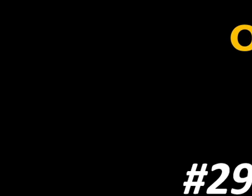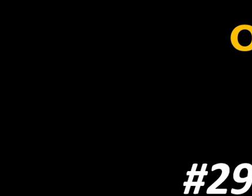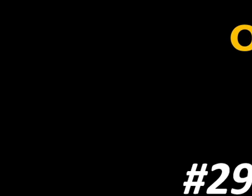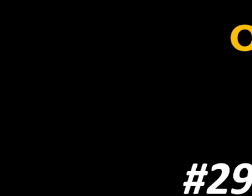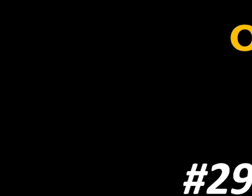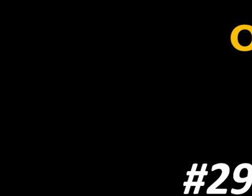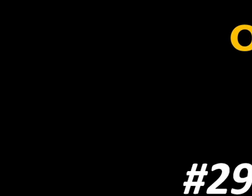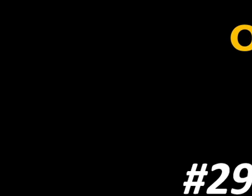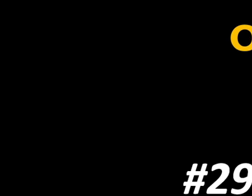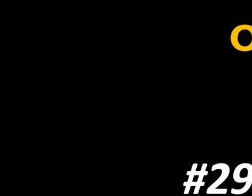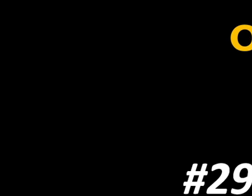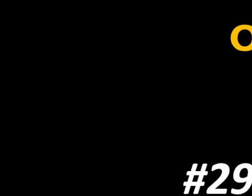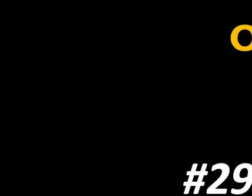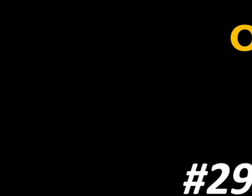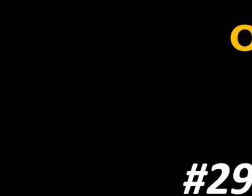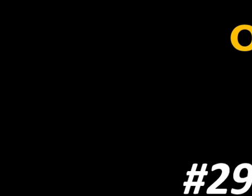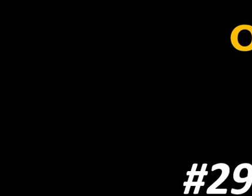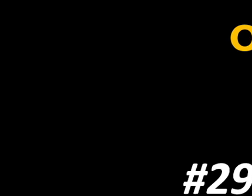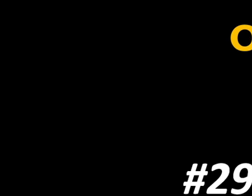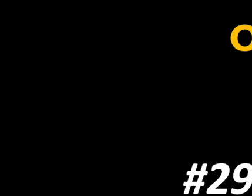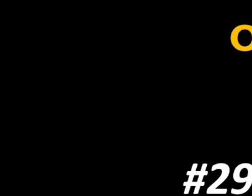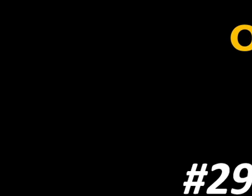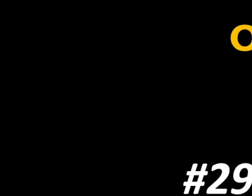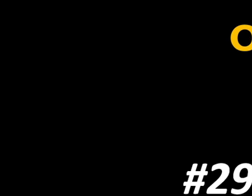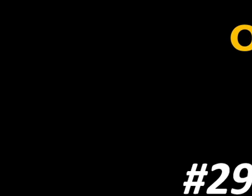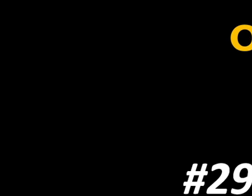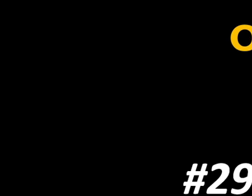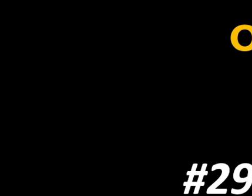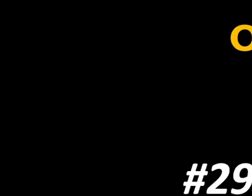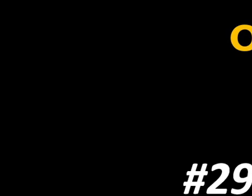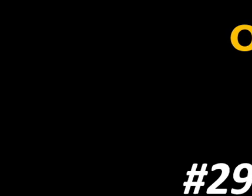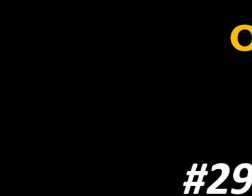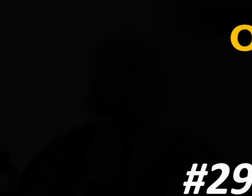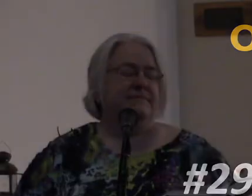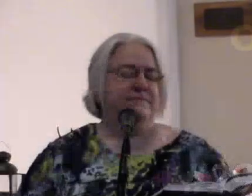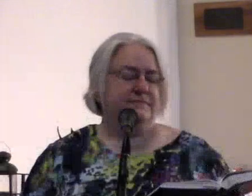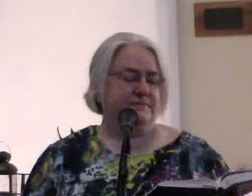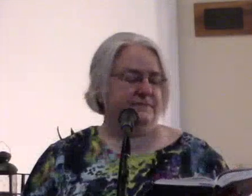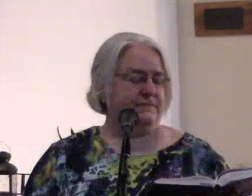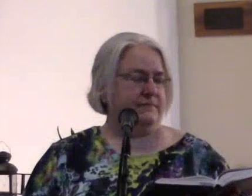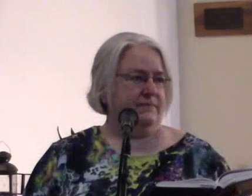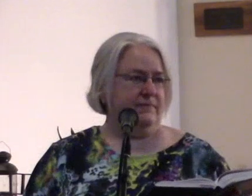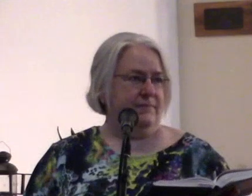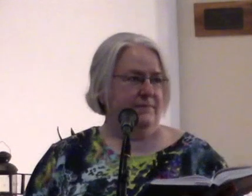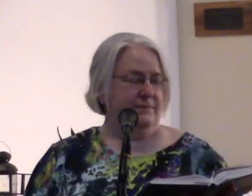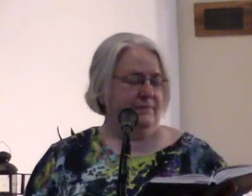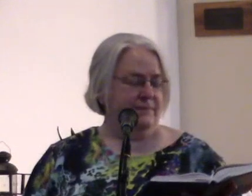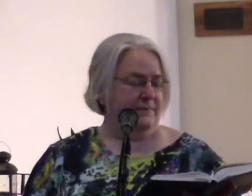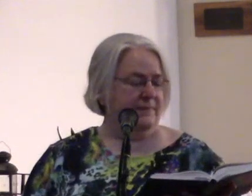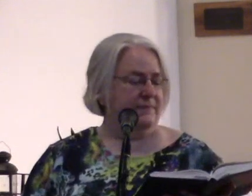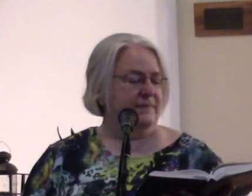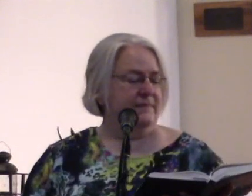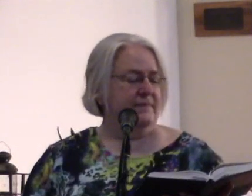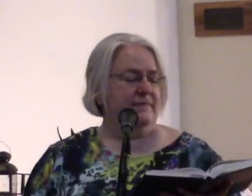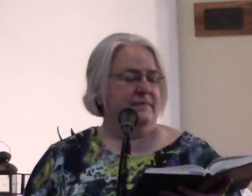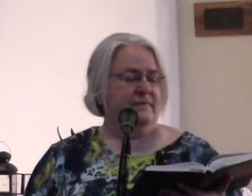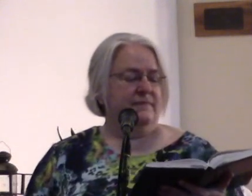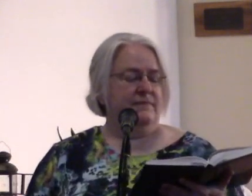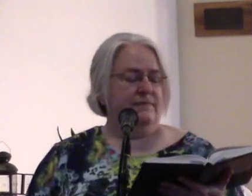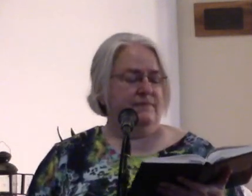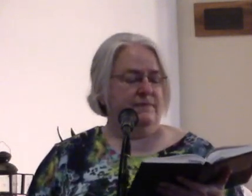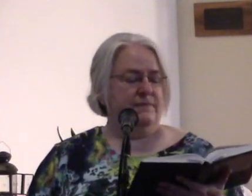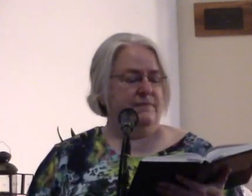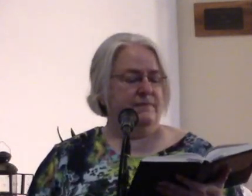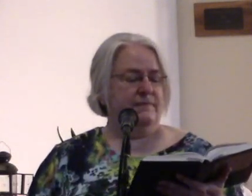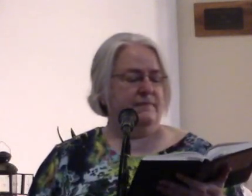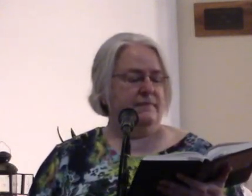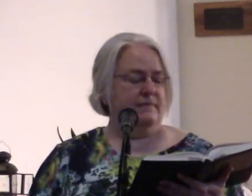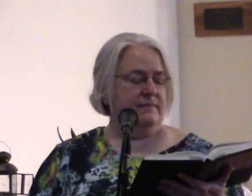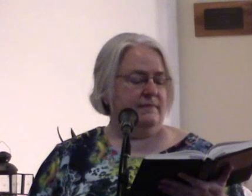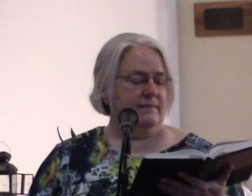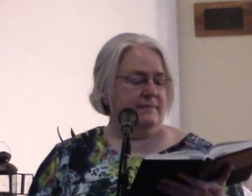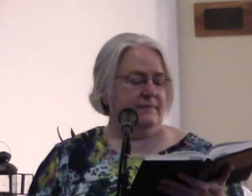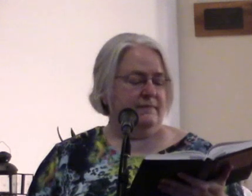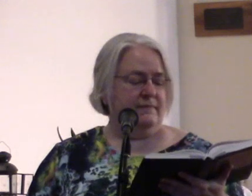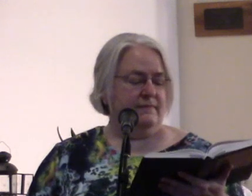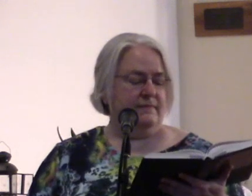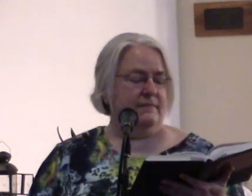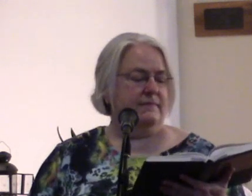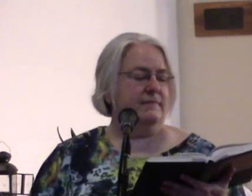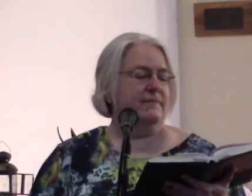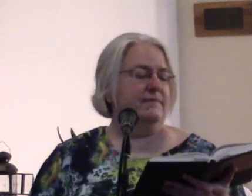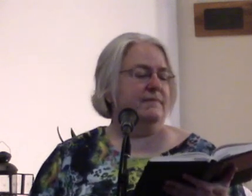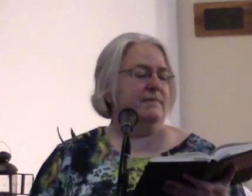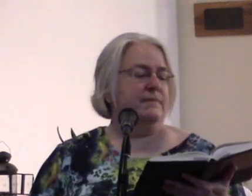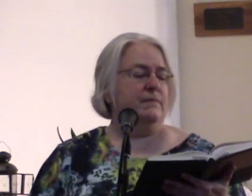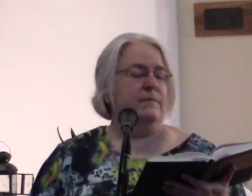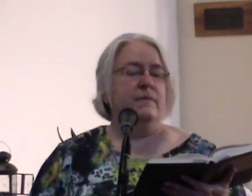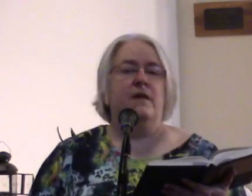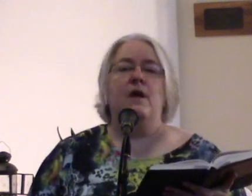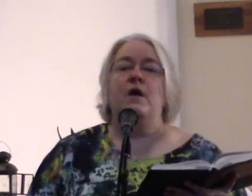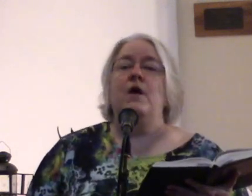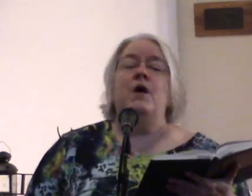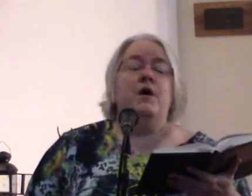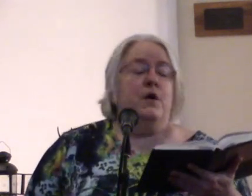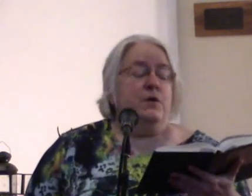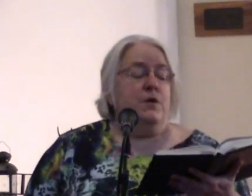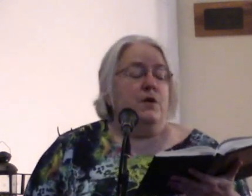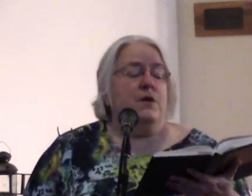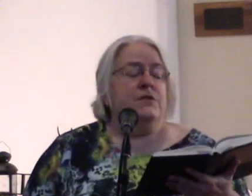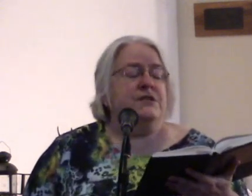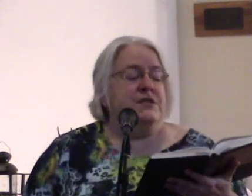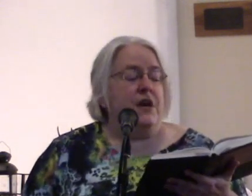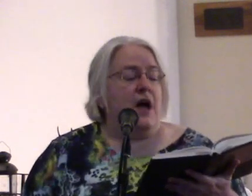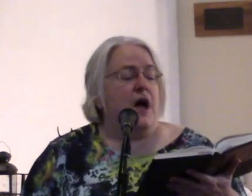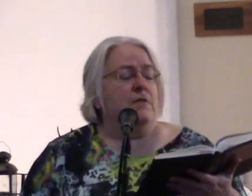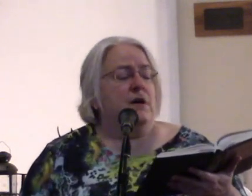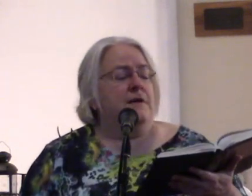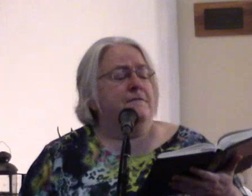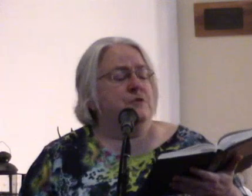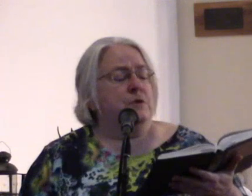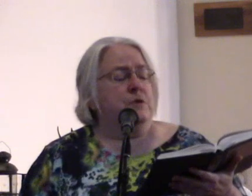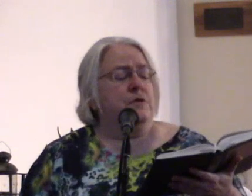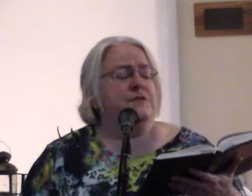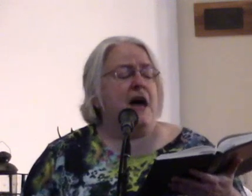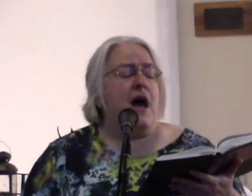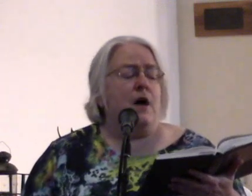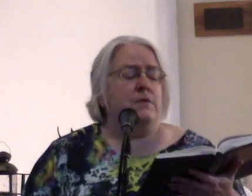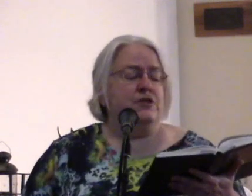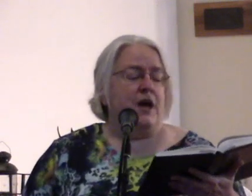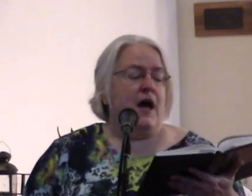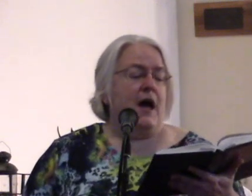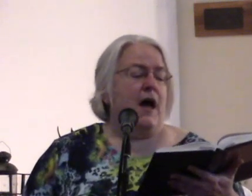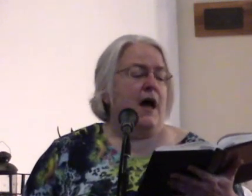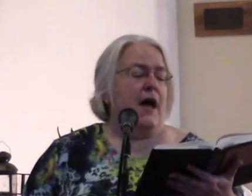It's # 293 in the gray hymnal.